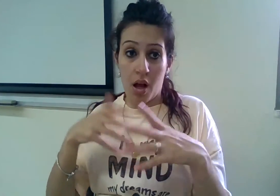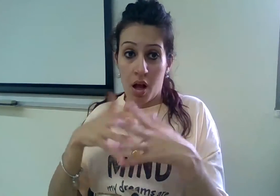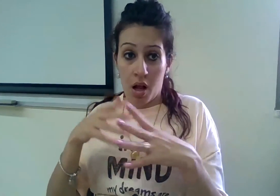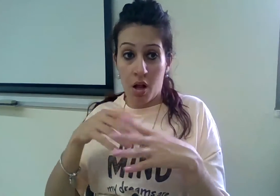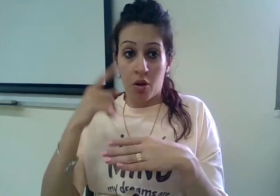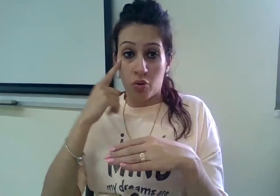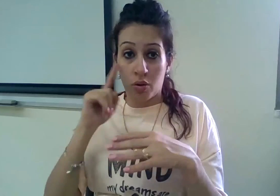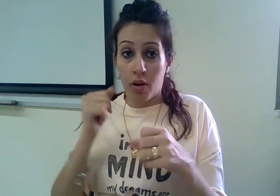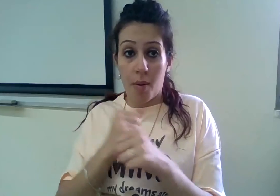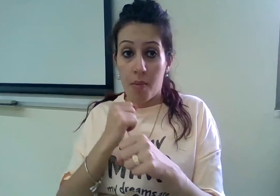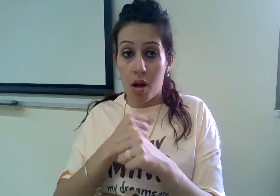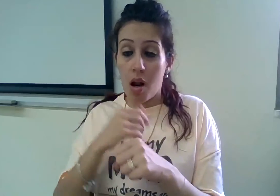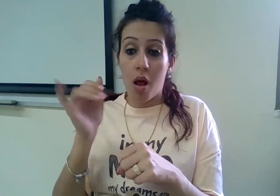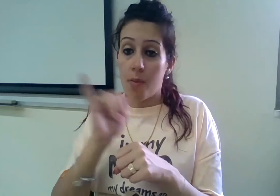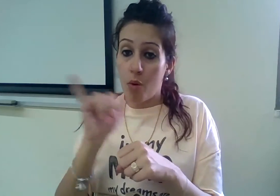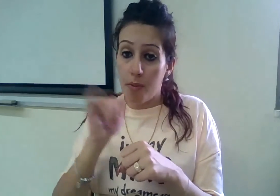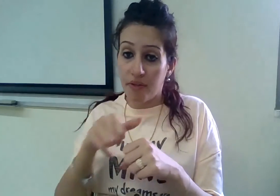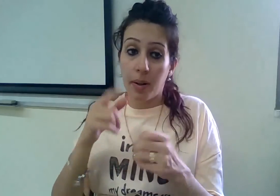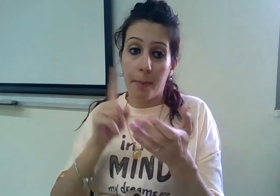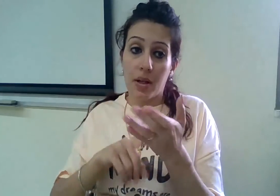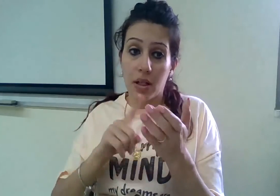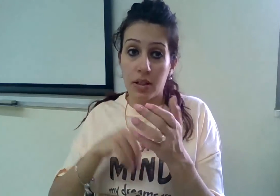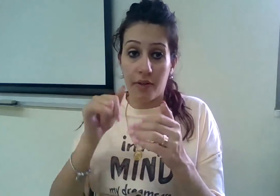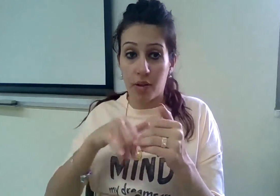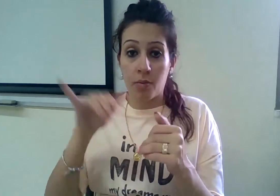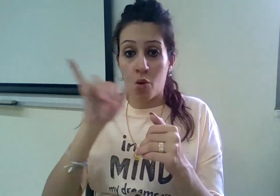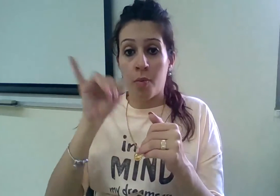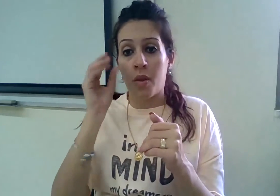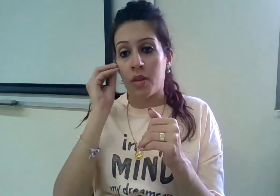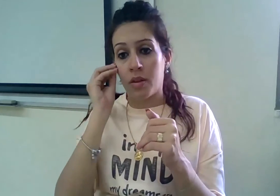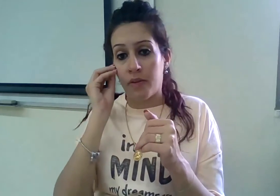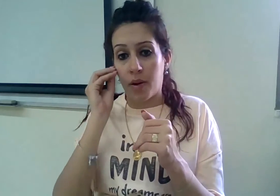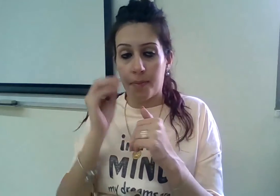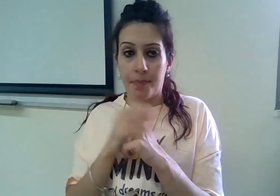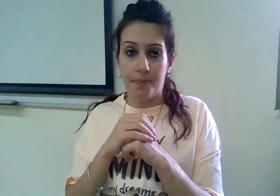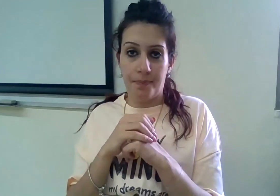But parents need to know how to do it.